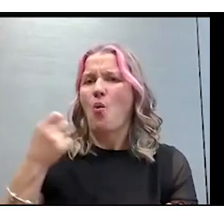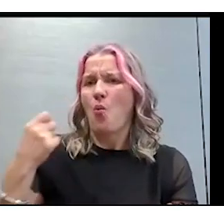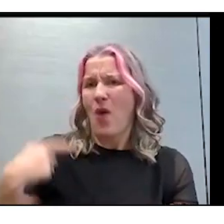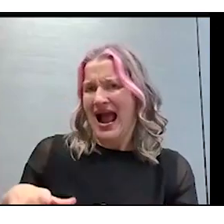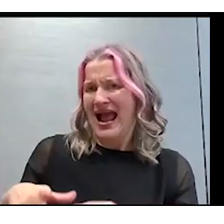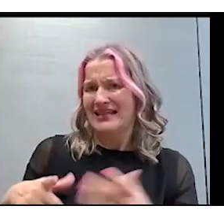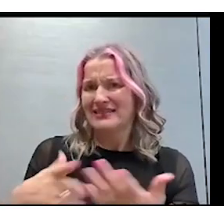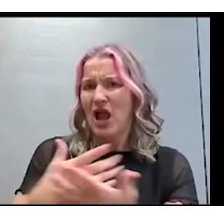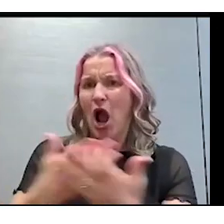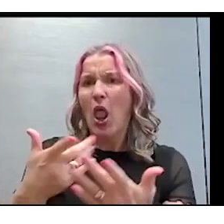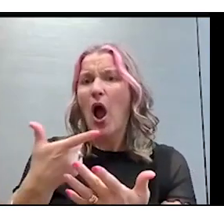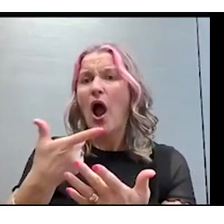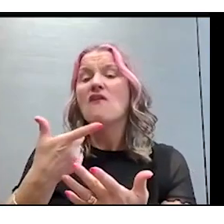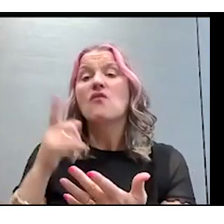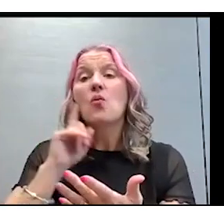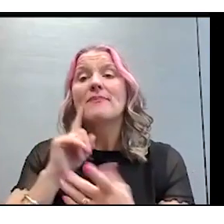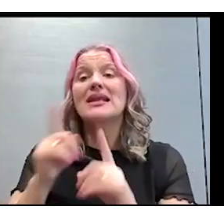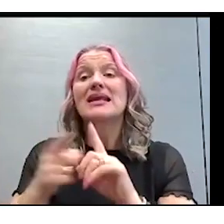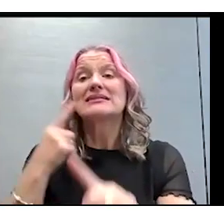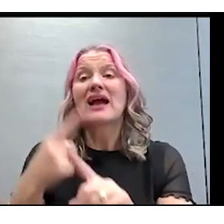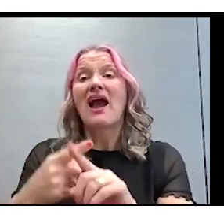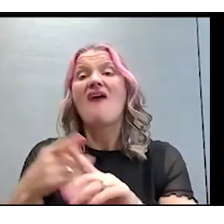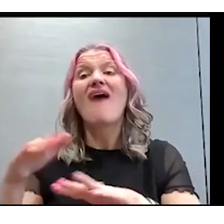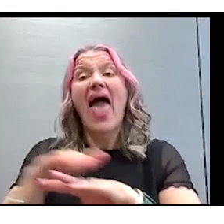Actually, most women executives are of Asian descendants.